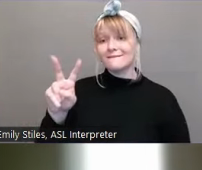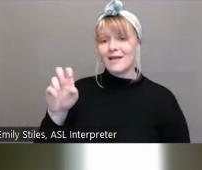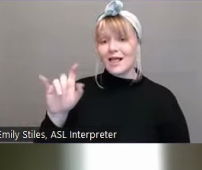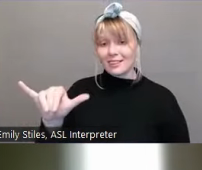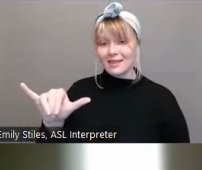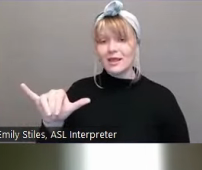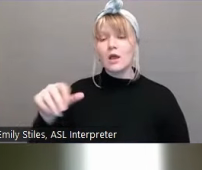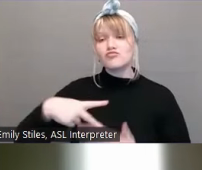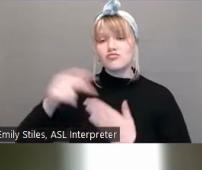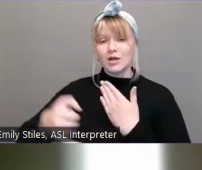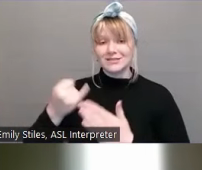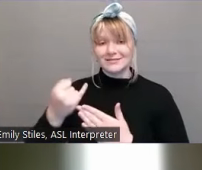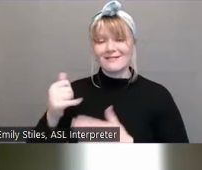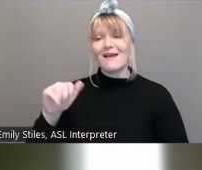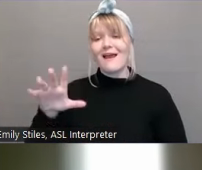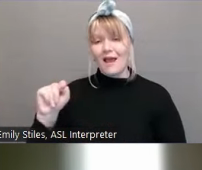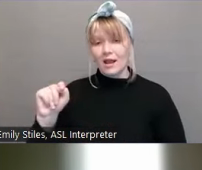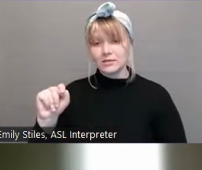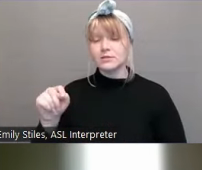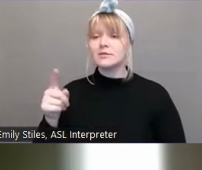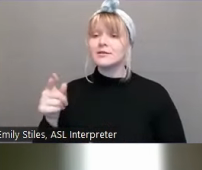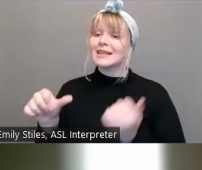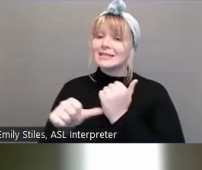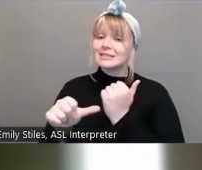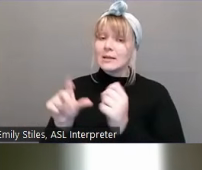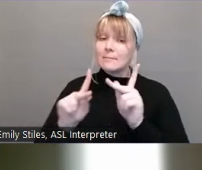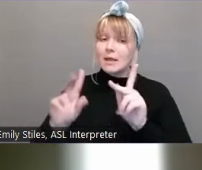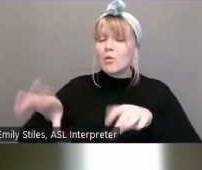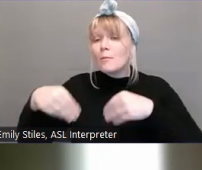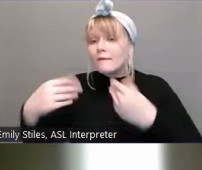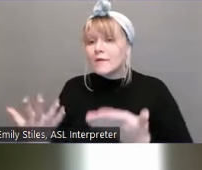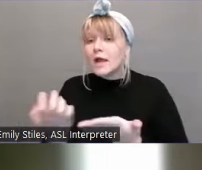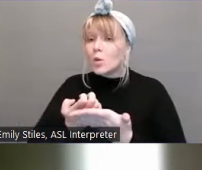nursing homes by finding equipment in the community that is no longer needed that can